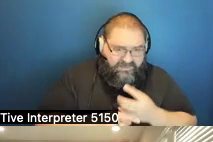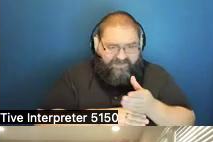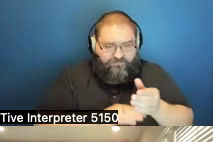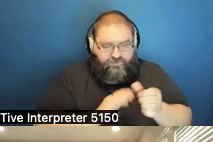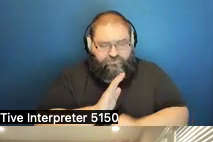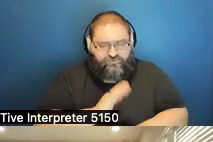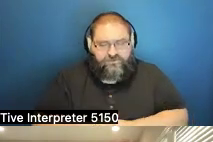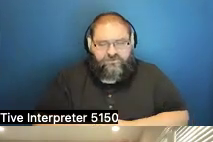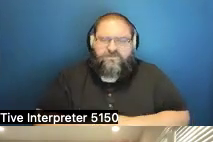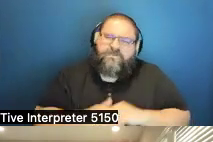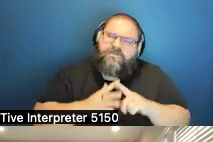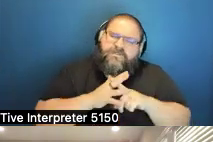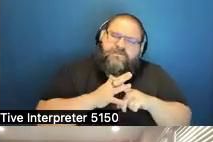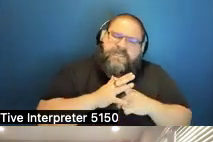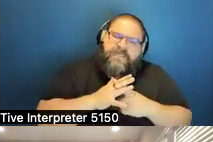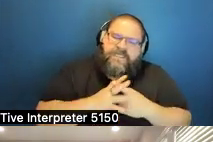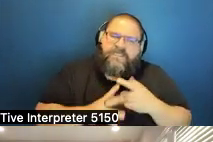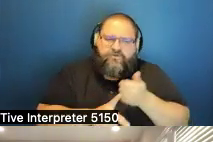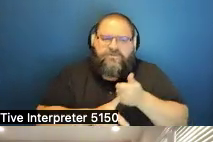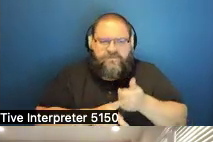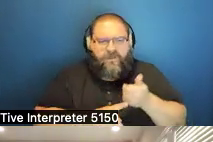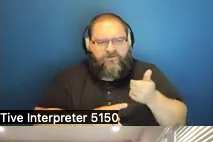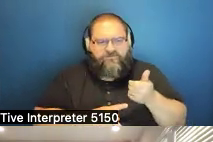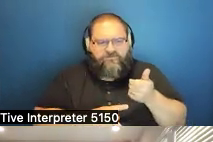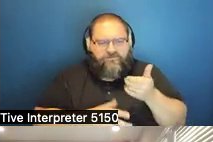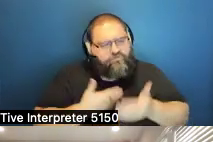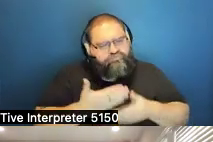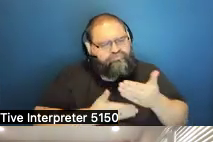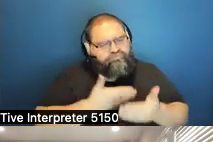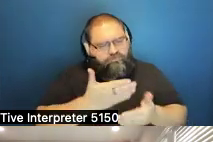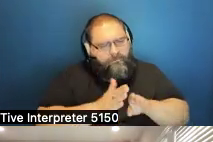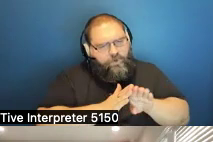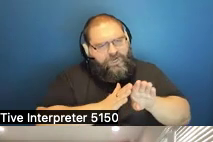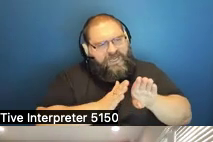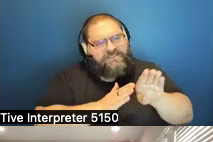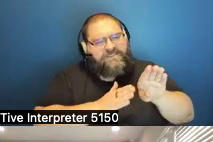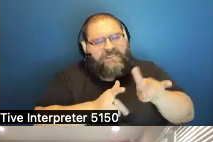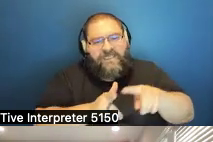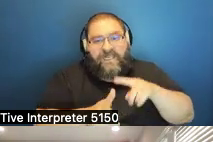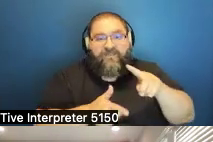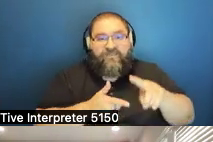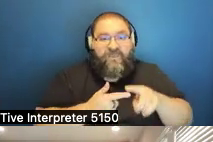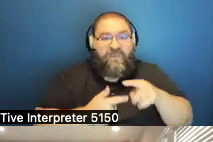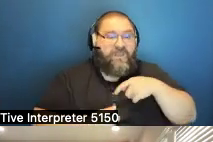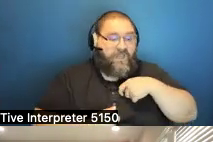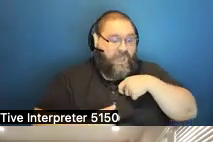19:35:30 it… she was progressing so well. 19:35:33 And then when they tried to activate her,